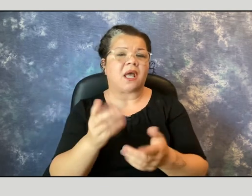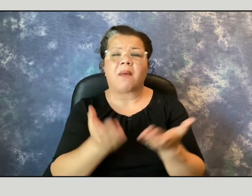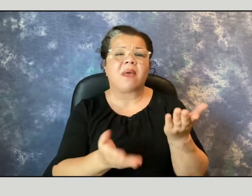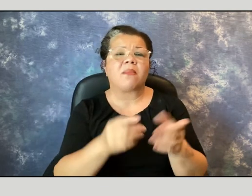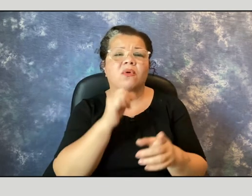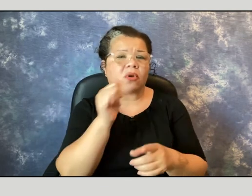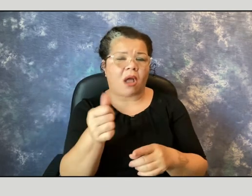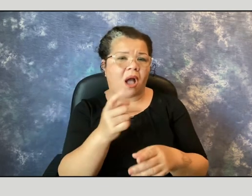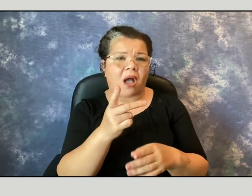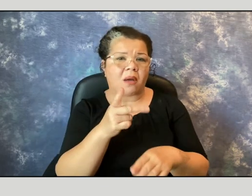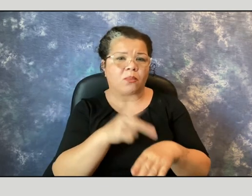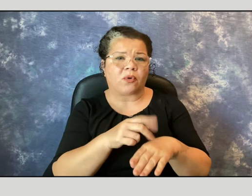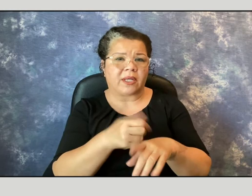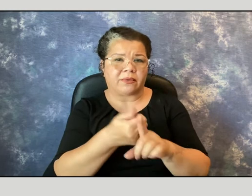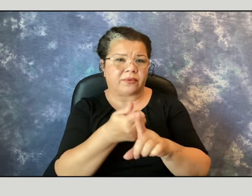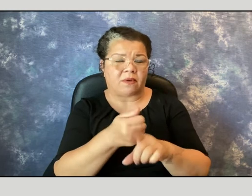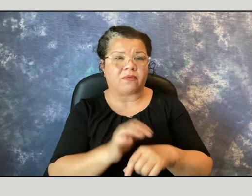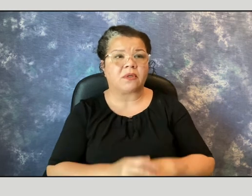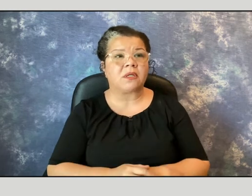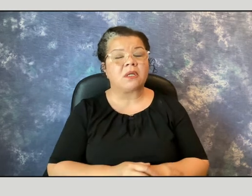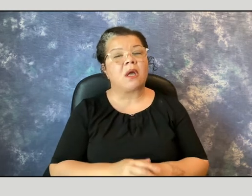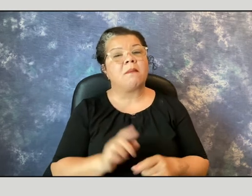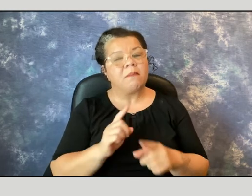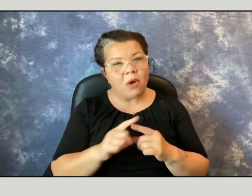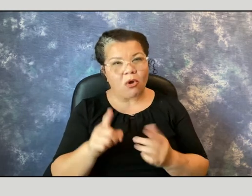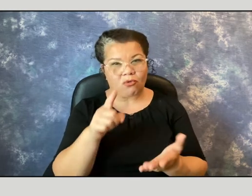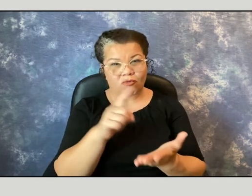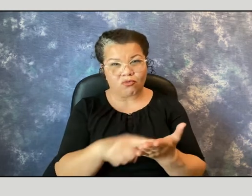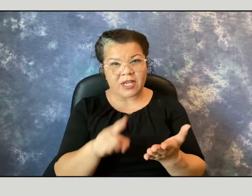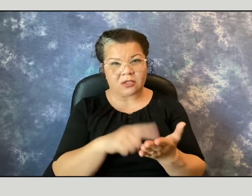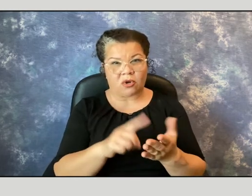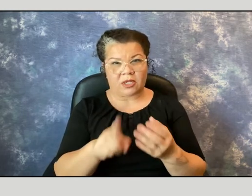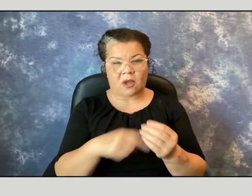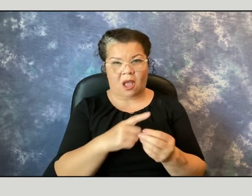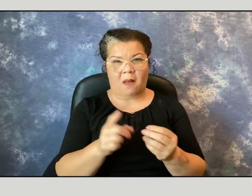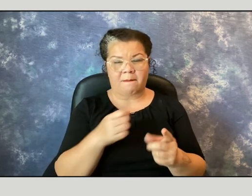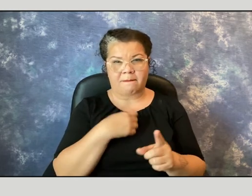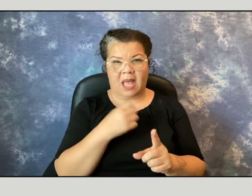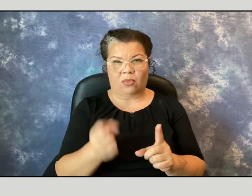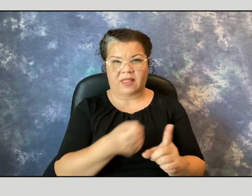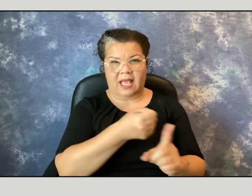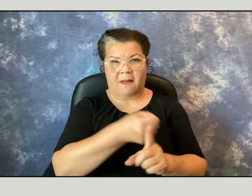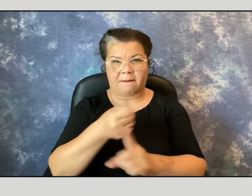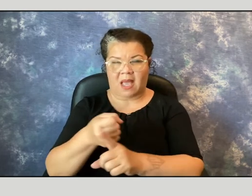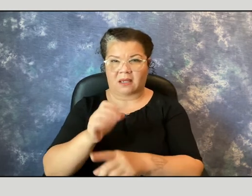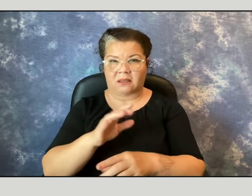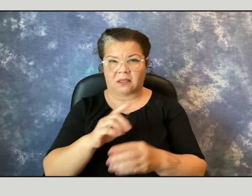just doing research around the impact that Airbnb is having, for example, in some neighborhoods in San Juan,